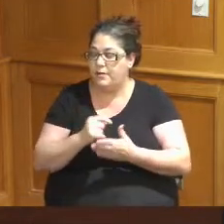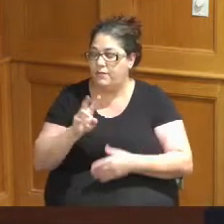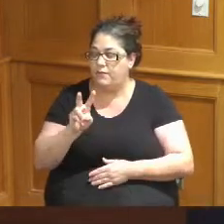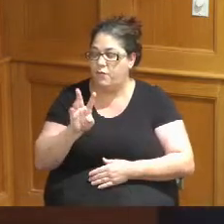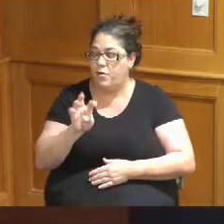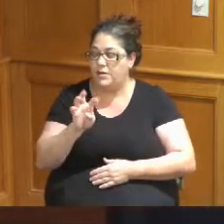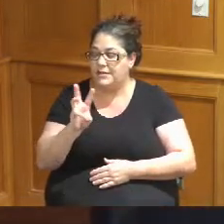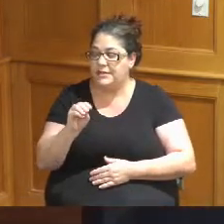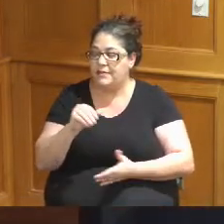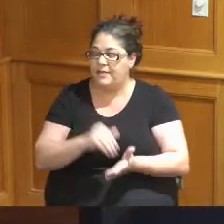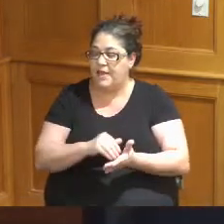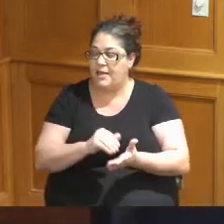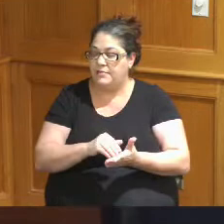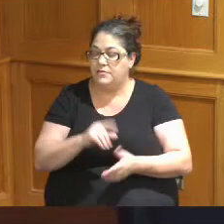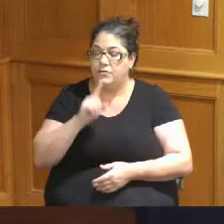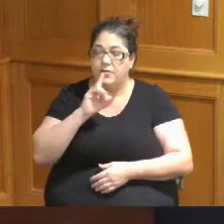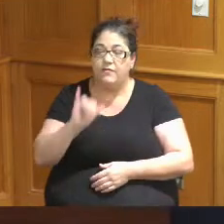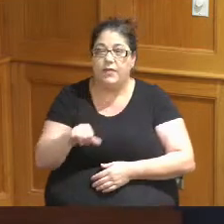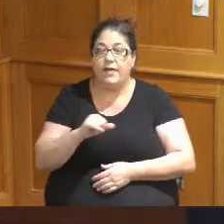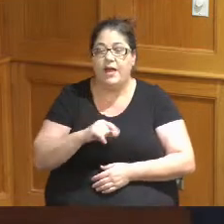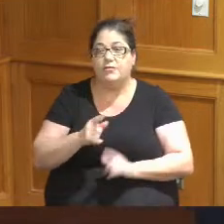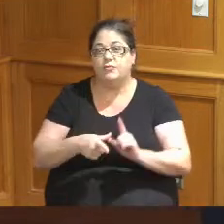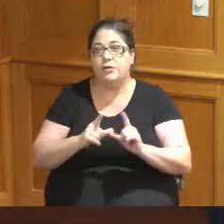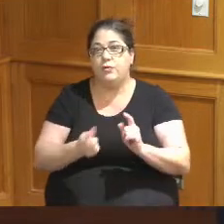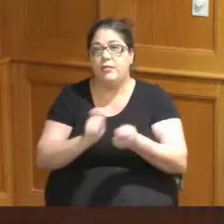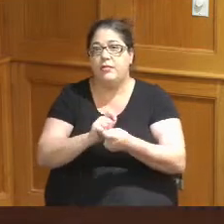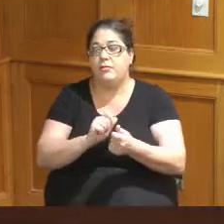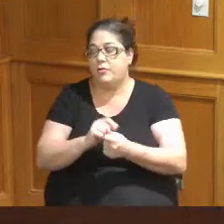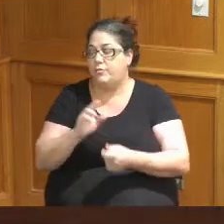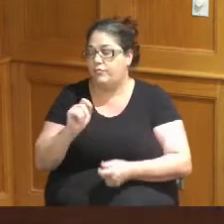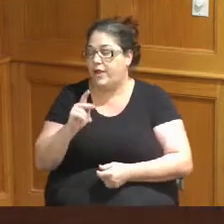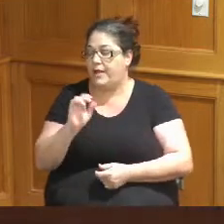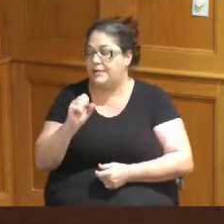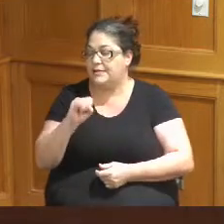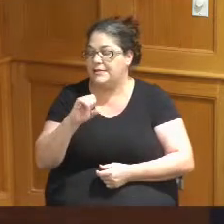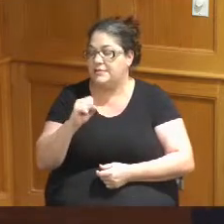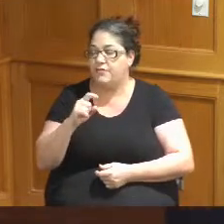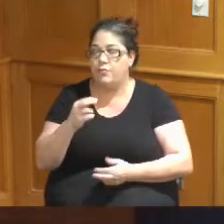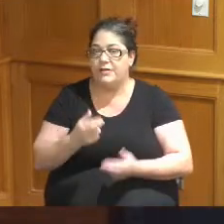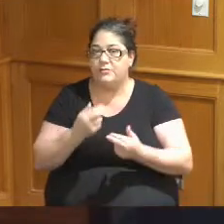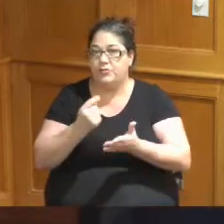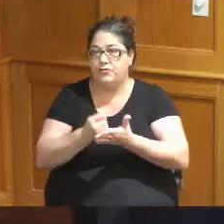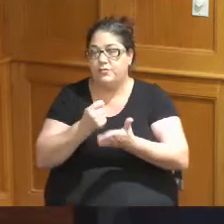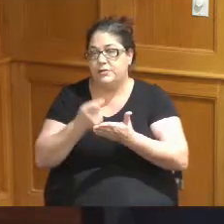item 42 is a renewal Amendment with abraxis for residential treatment services 775,000.